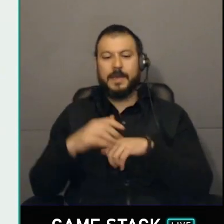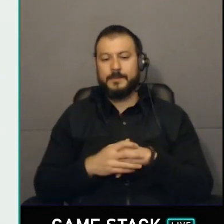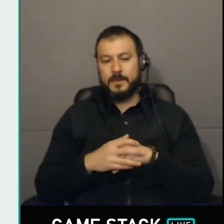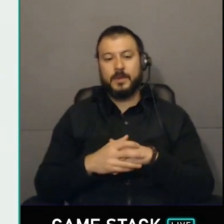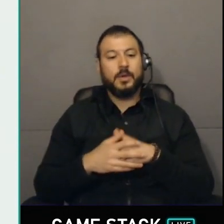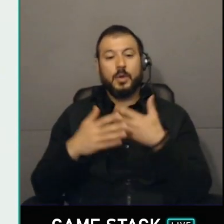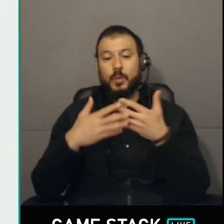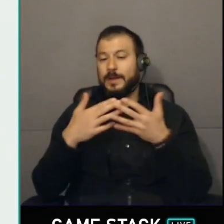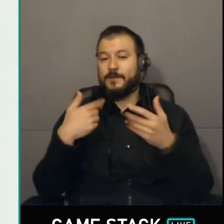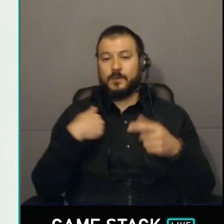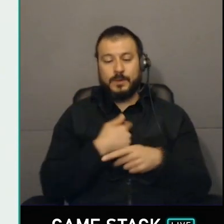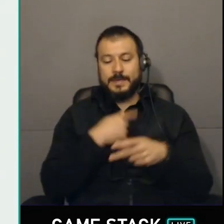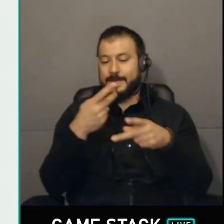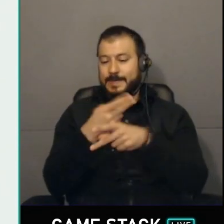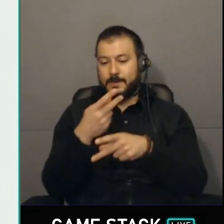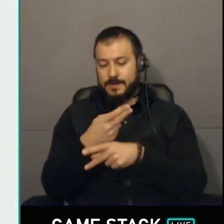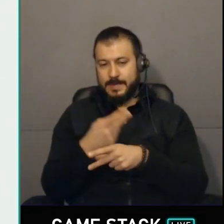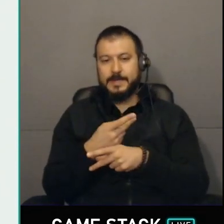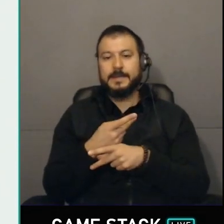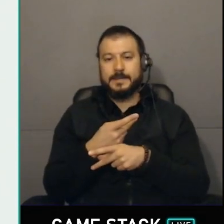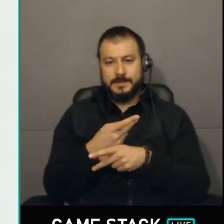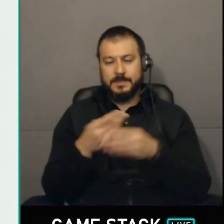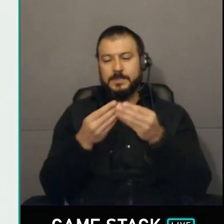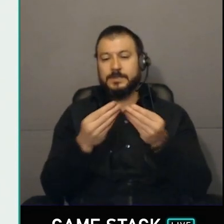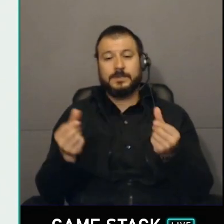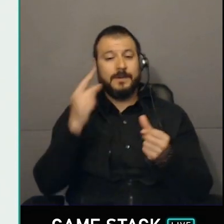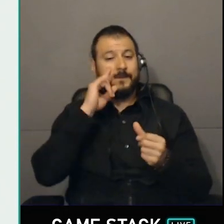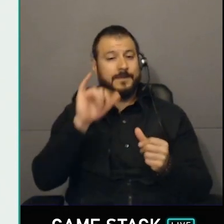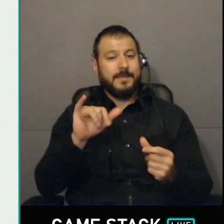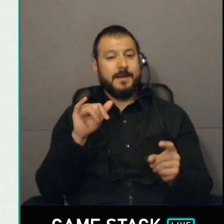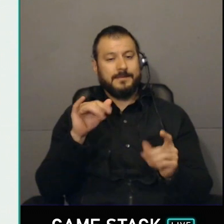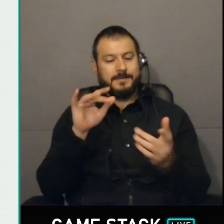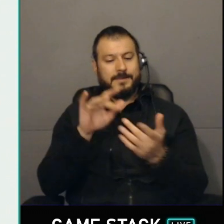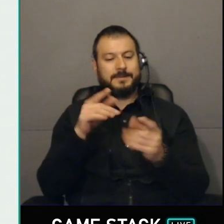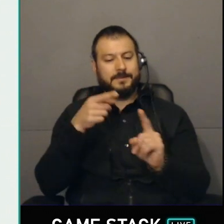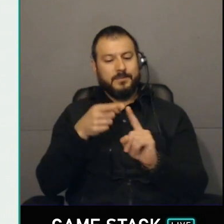solve for that particular contact point, we're overriding all of that information,